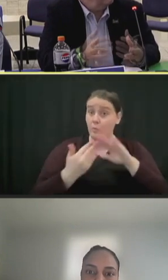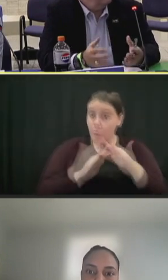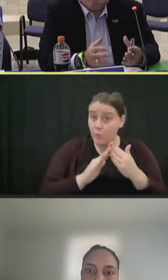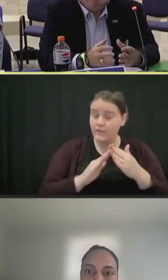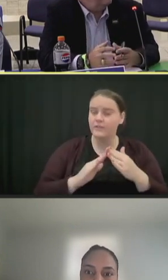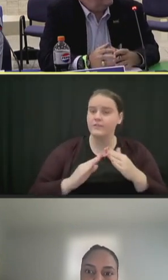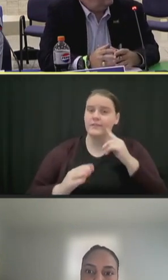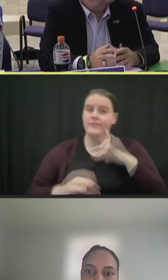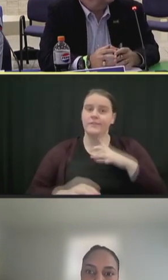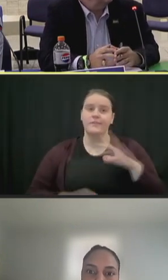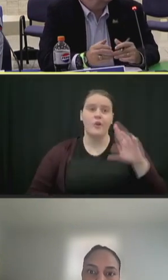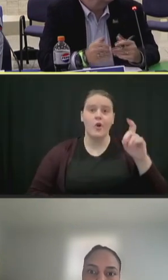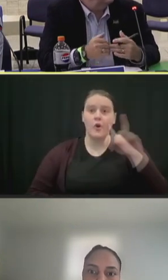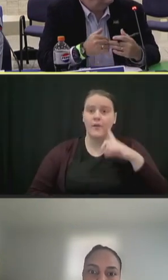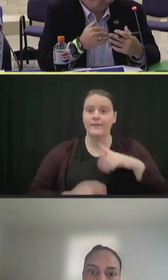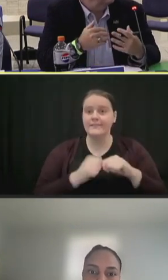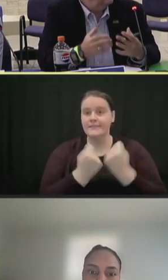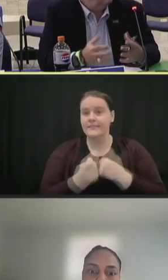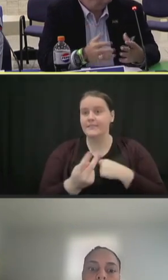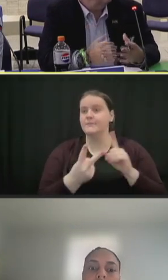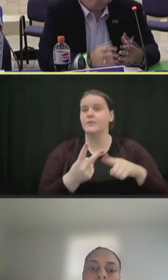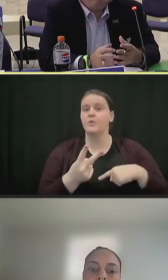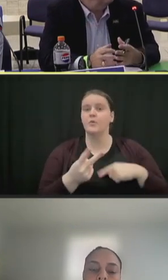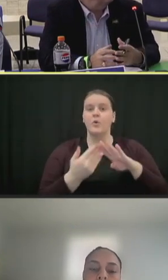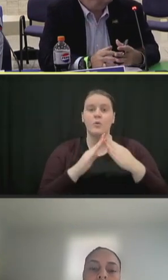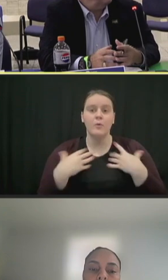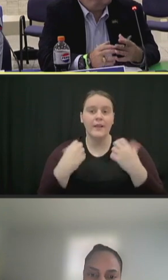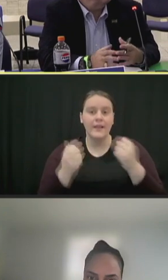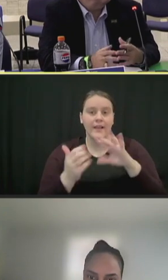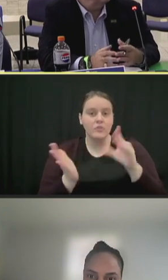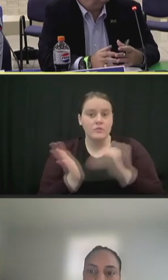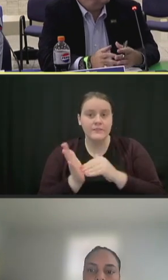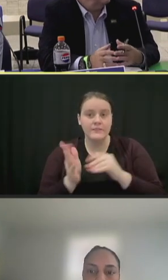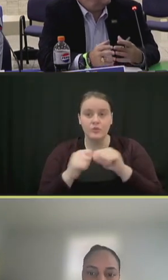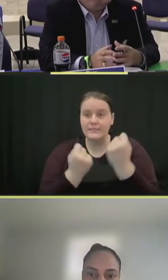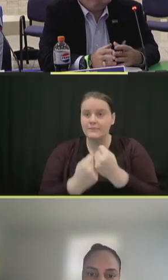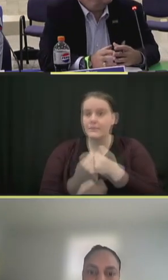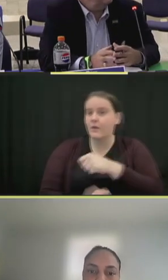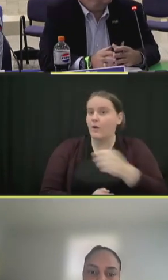community health center, teams, other people who influence individual community,